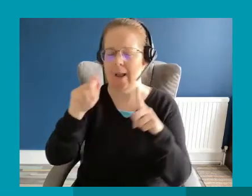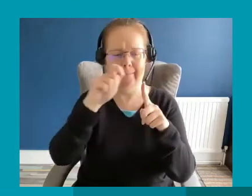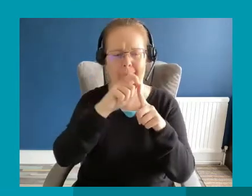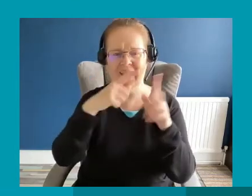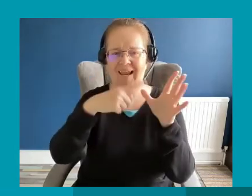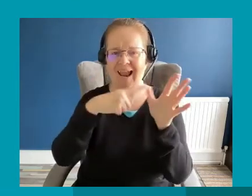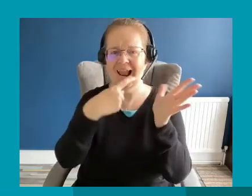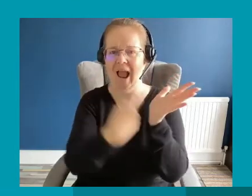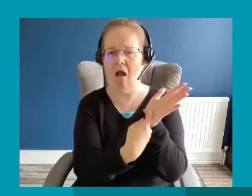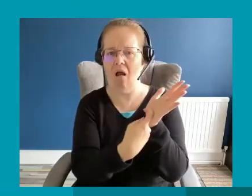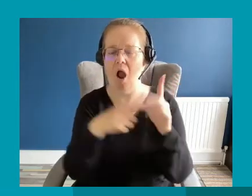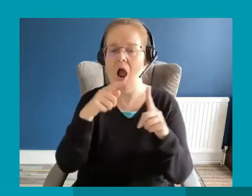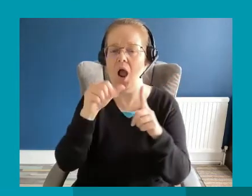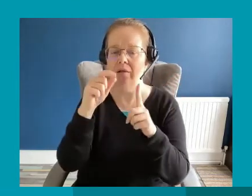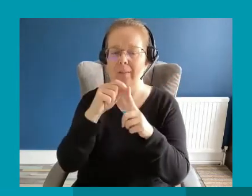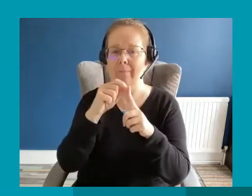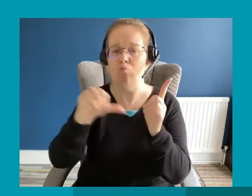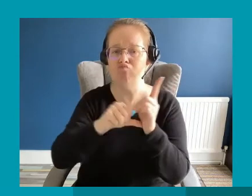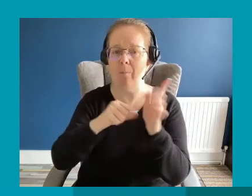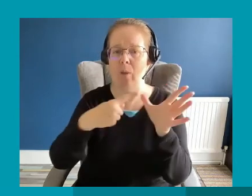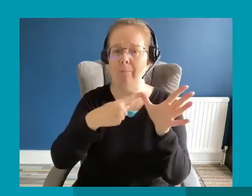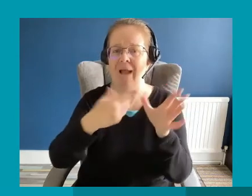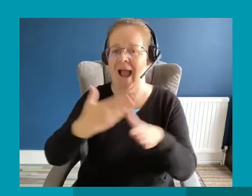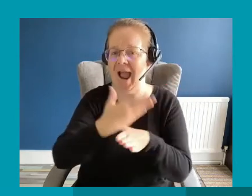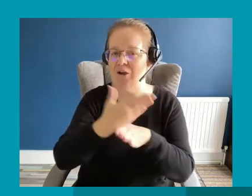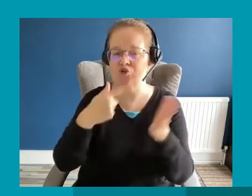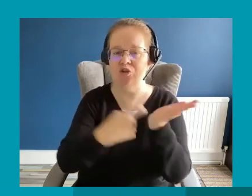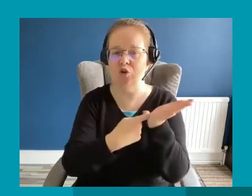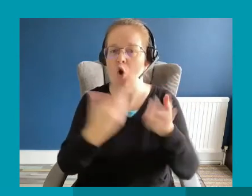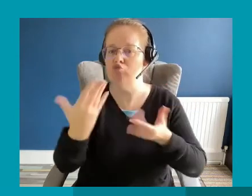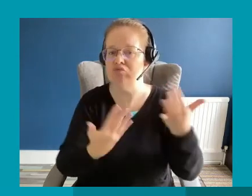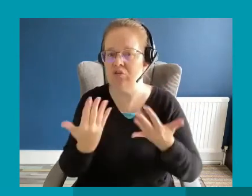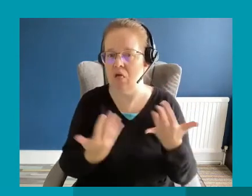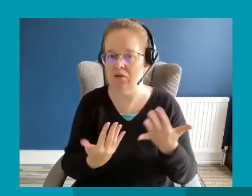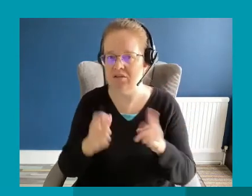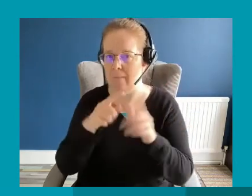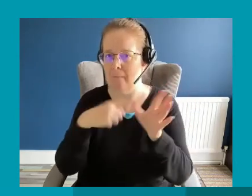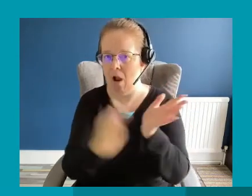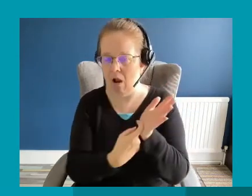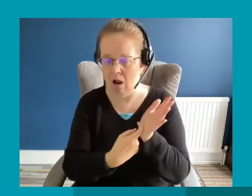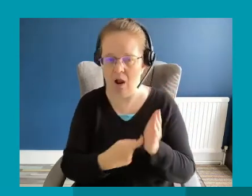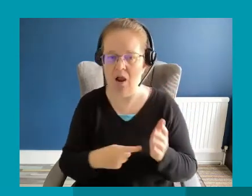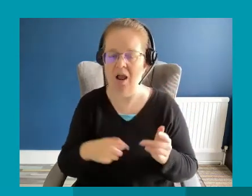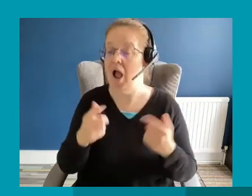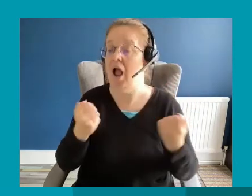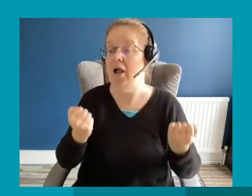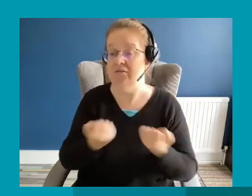Action, Result and you can very, very very succinctly provide a powerful example by explaining what the challenge is,